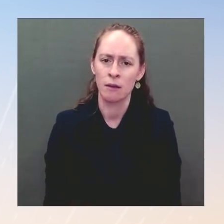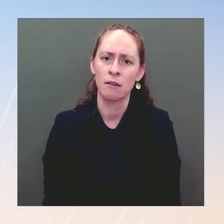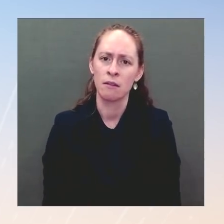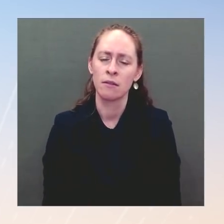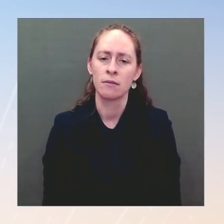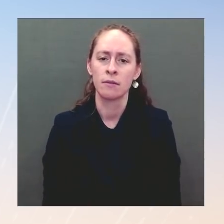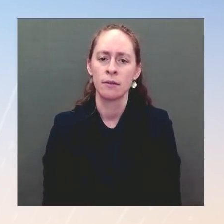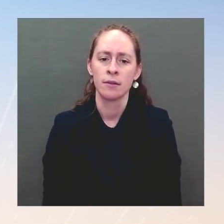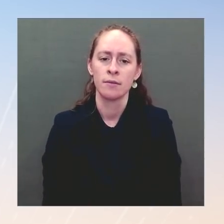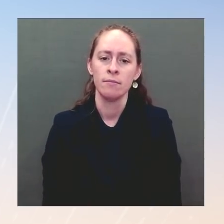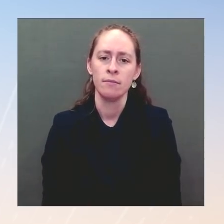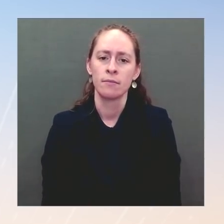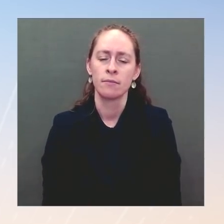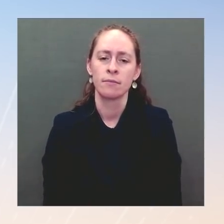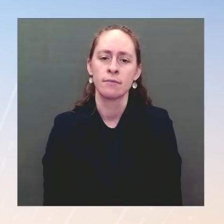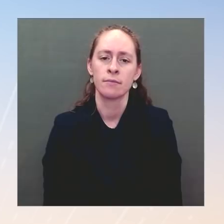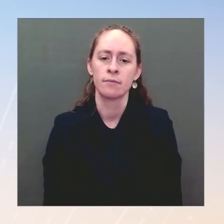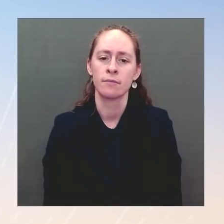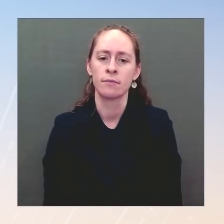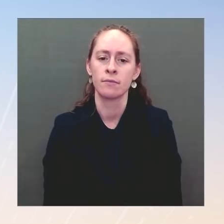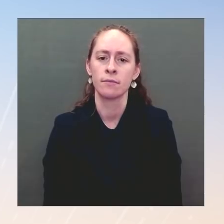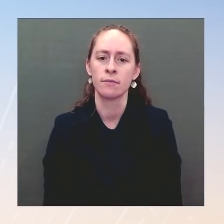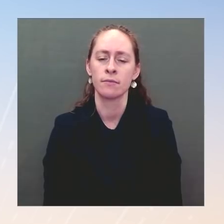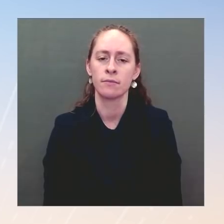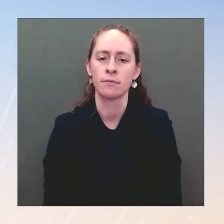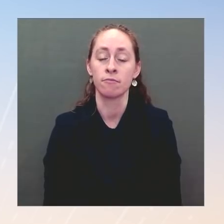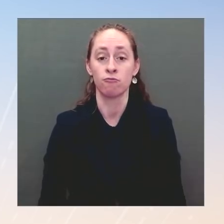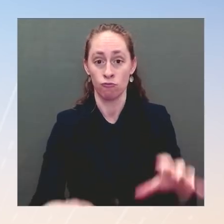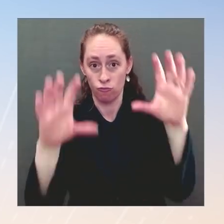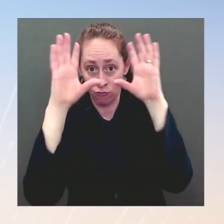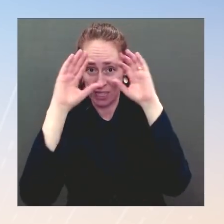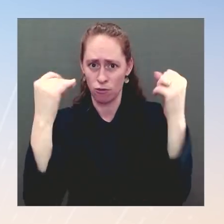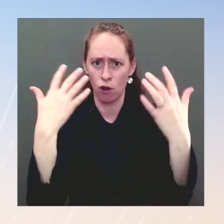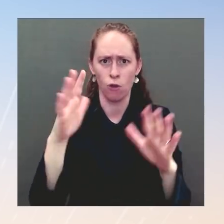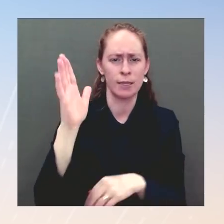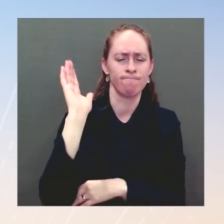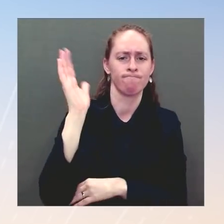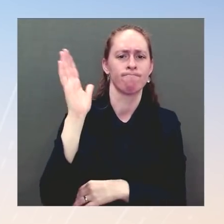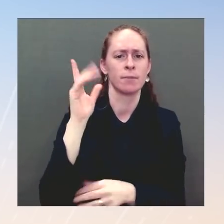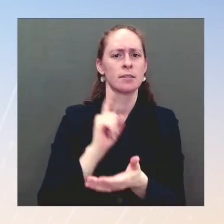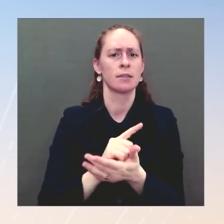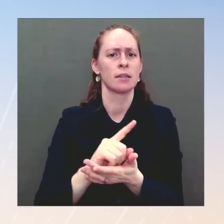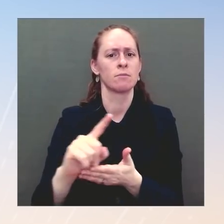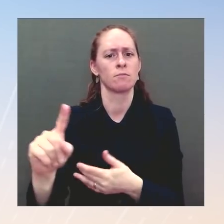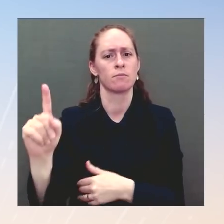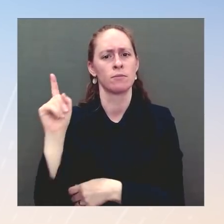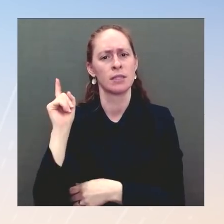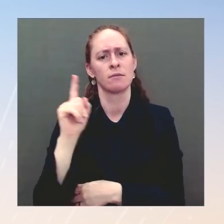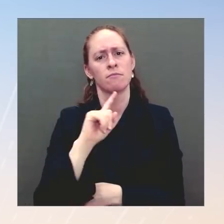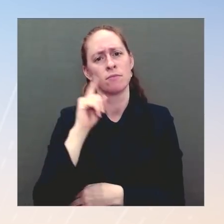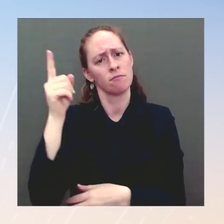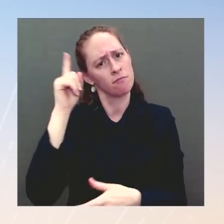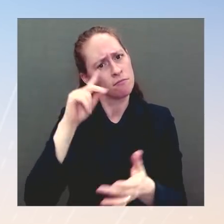and why he has spoken several times to provide updates to the American people over the last couple of days. Two pieces I would note